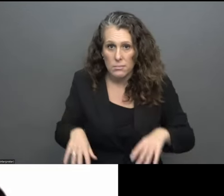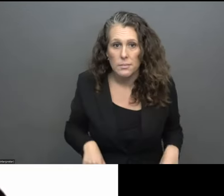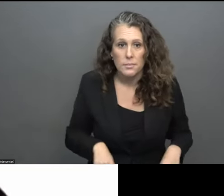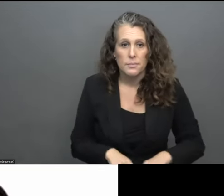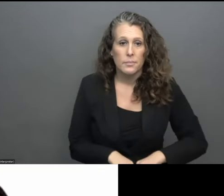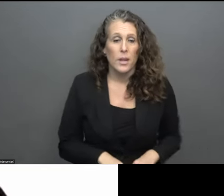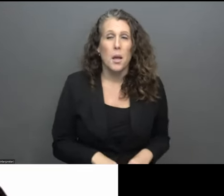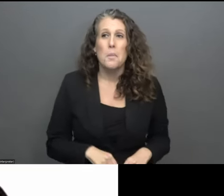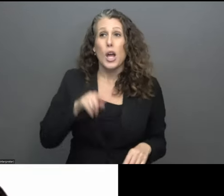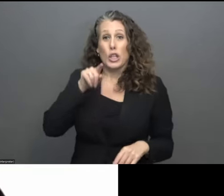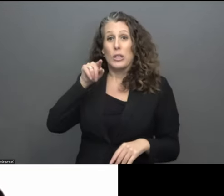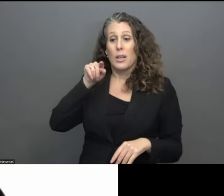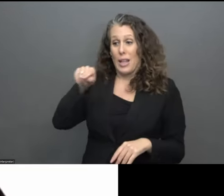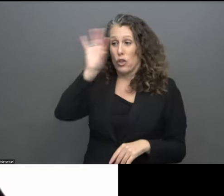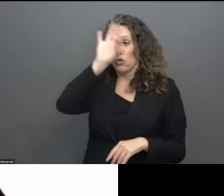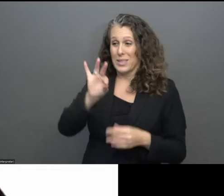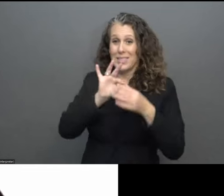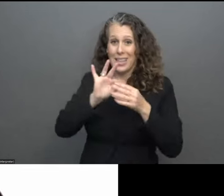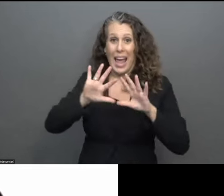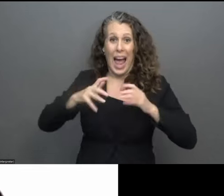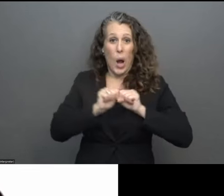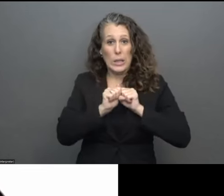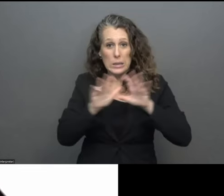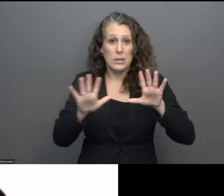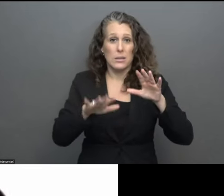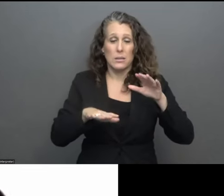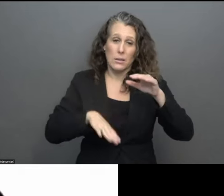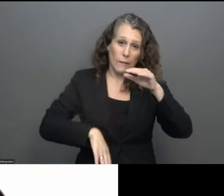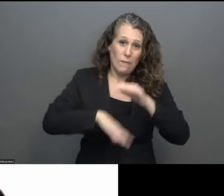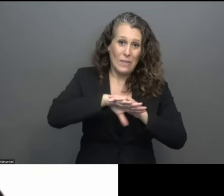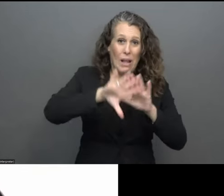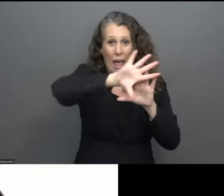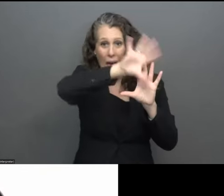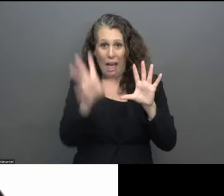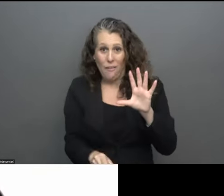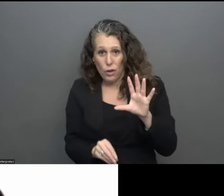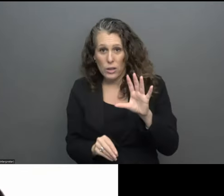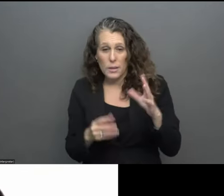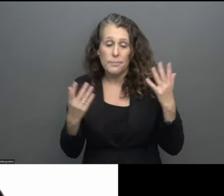11:04:33 I'll just circle back to my point around, engaging in forums, such as this and